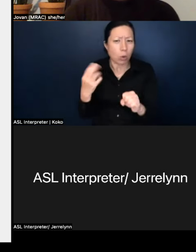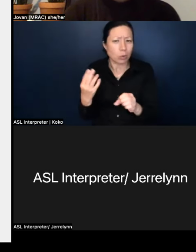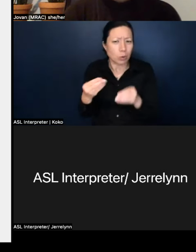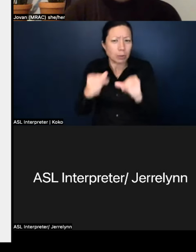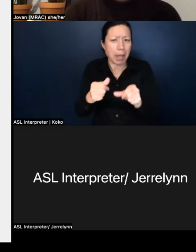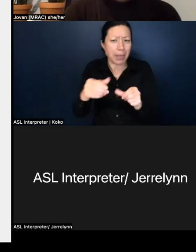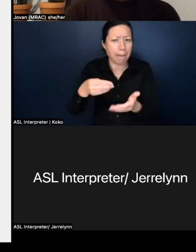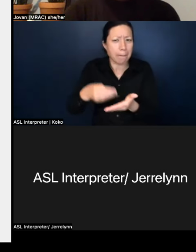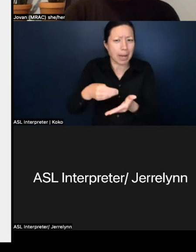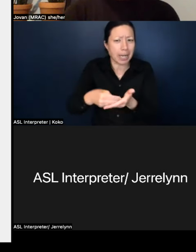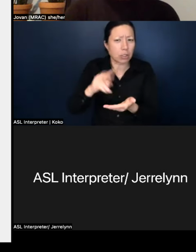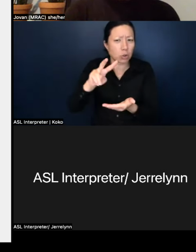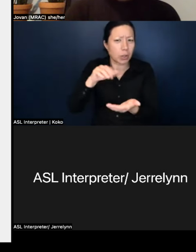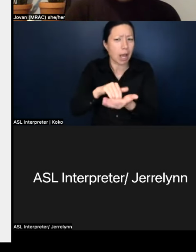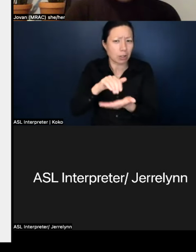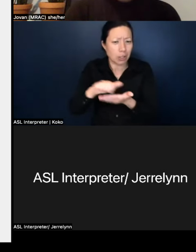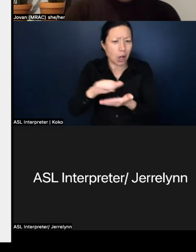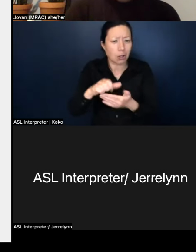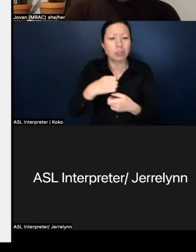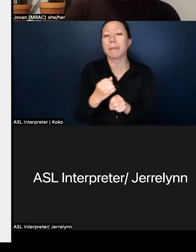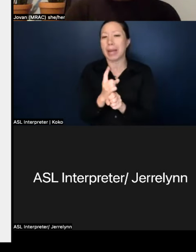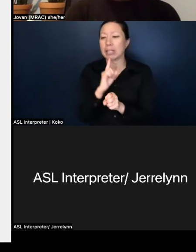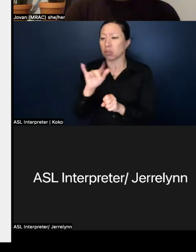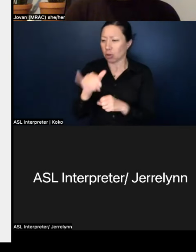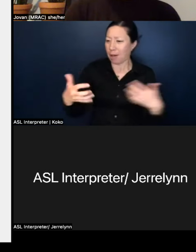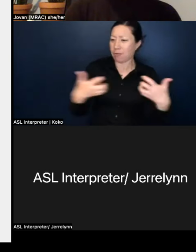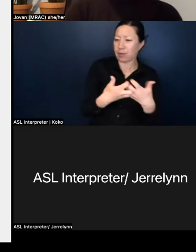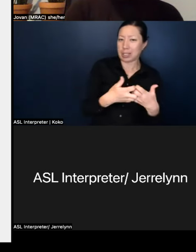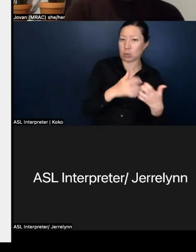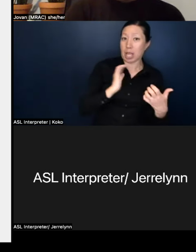within our ideas of professional development, which is pretty broad.